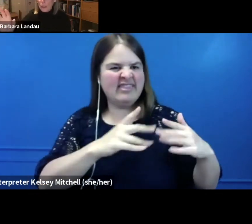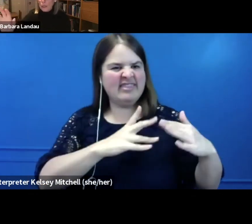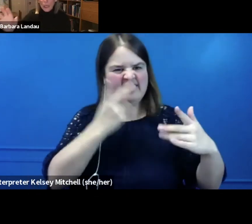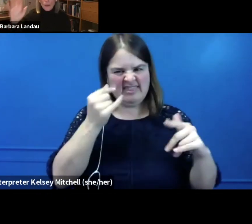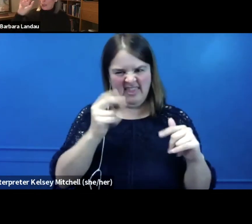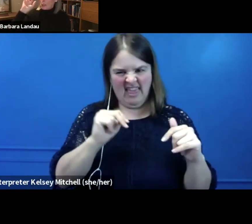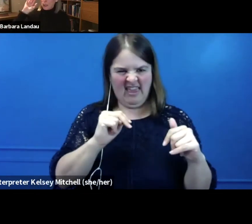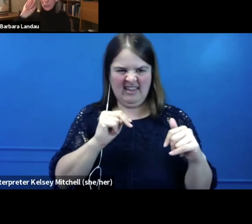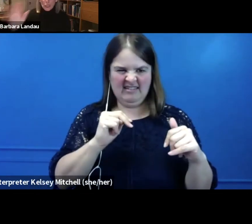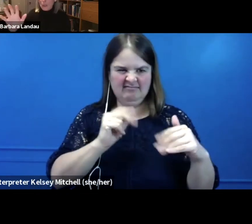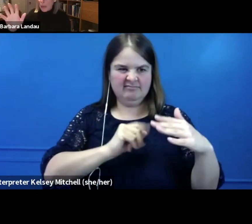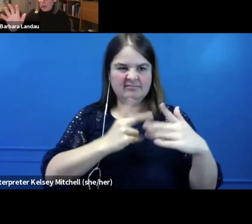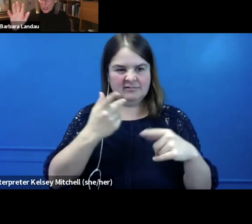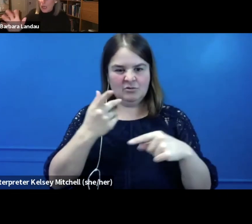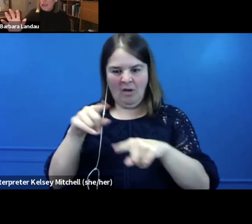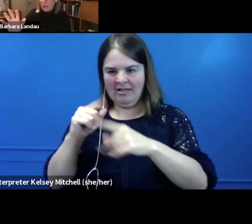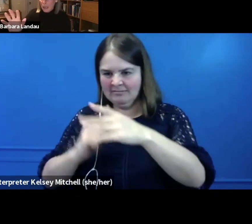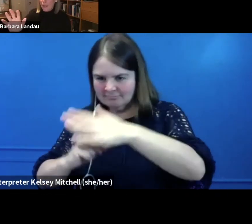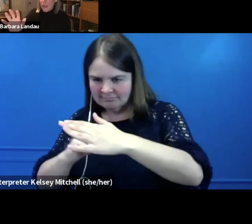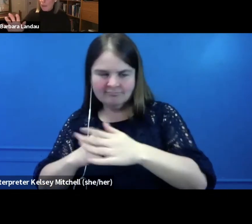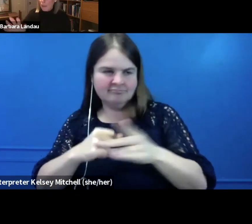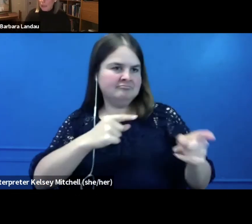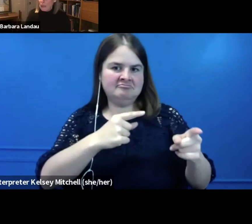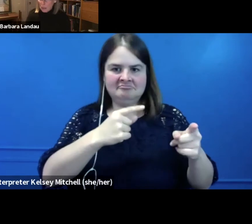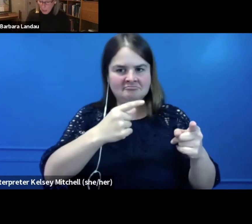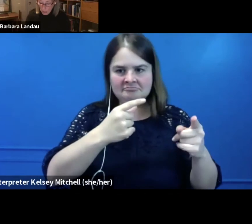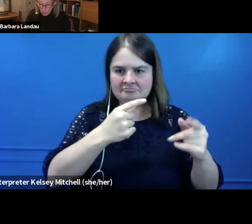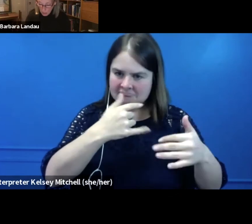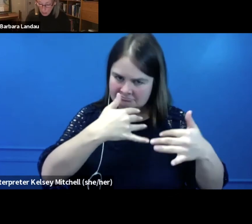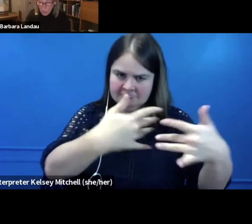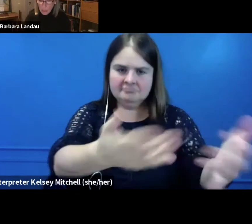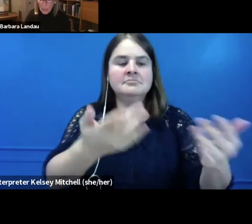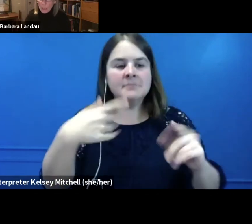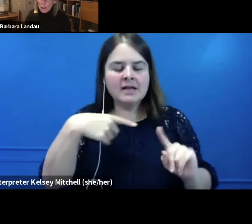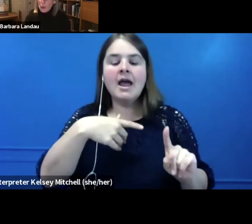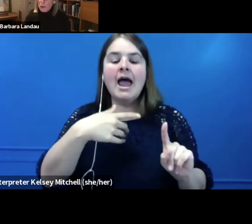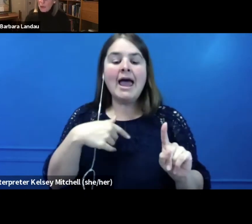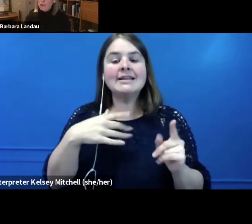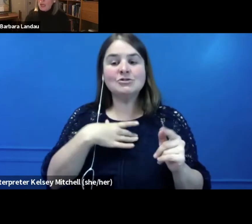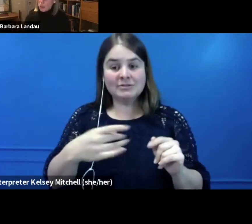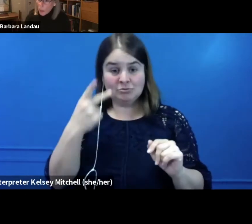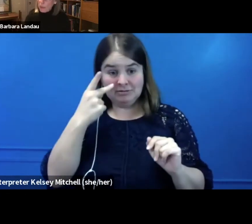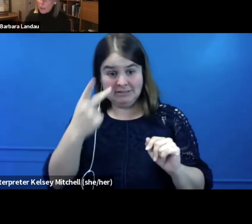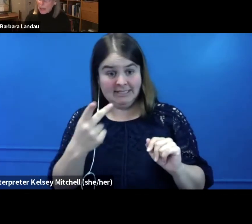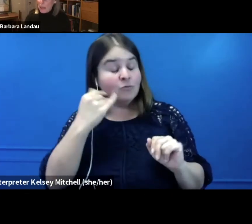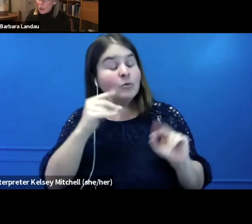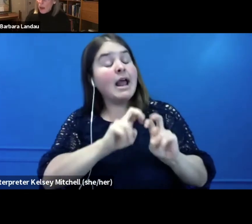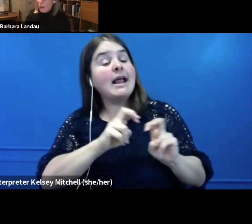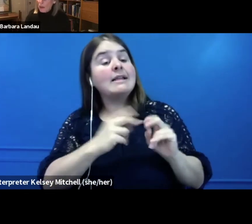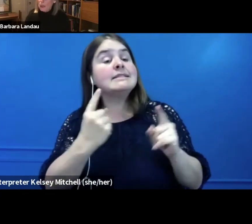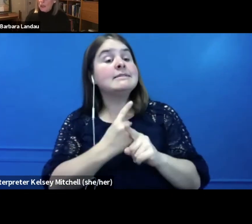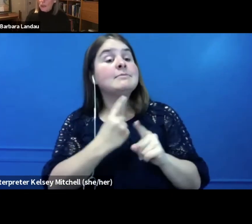language is just about done at that point um and so they've done quite a bit